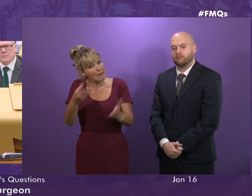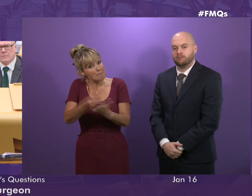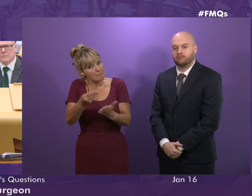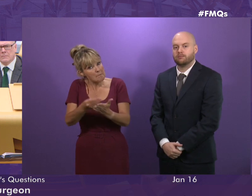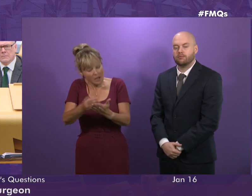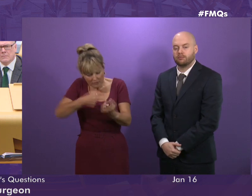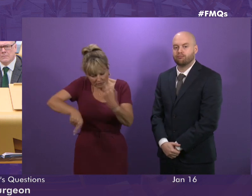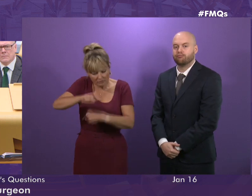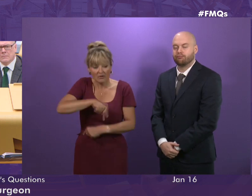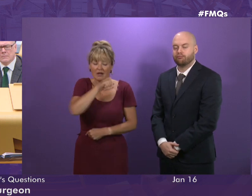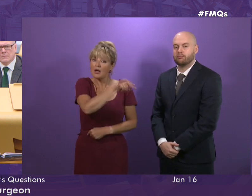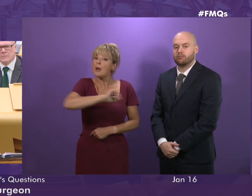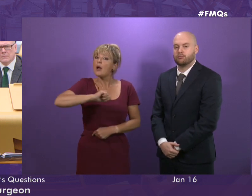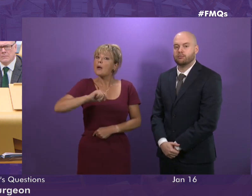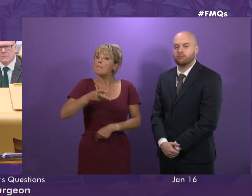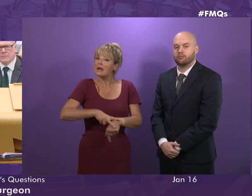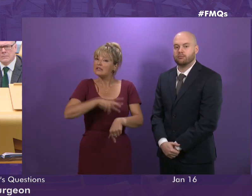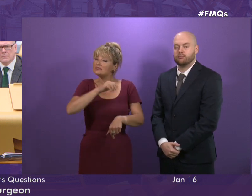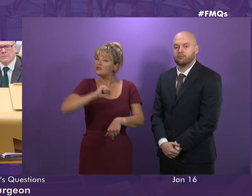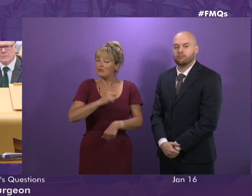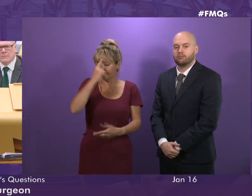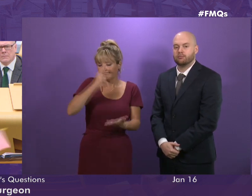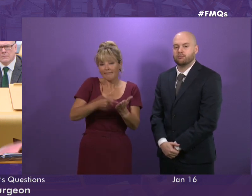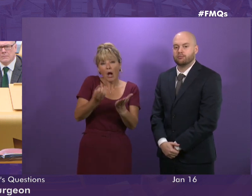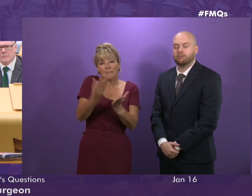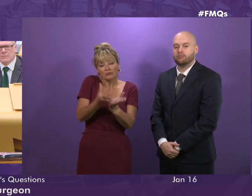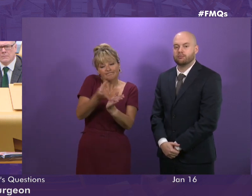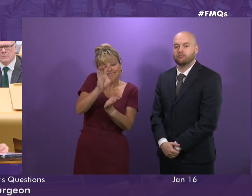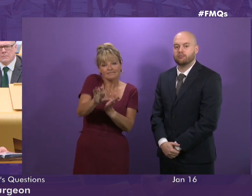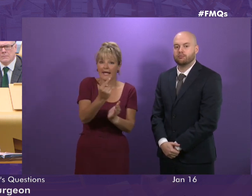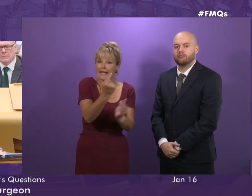individually on a case-by-case basis, and with a view to securing best value.